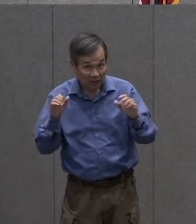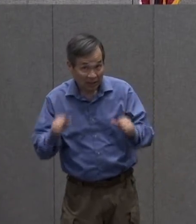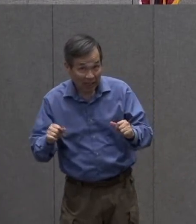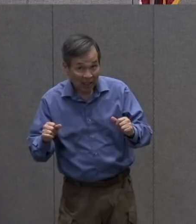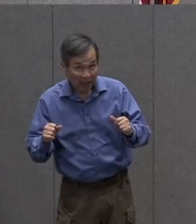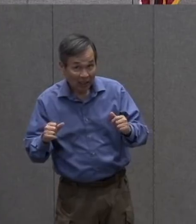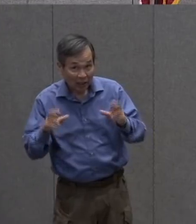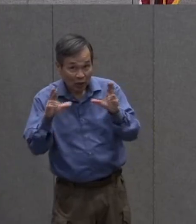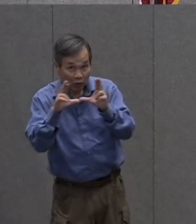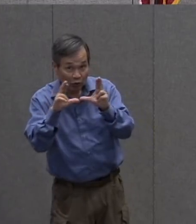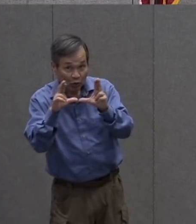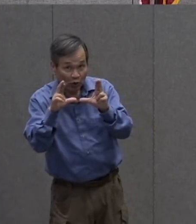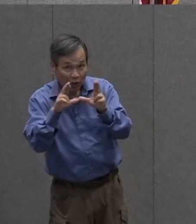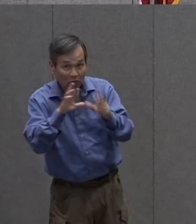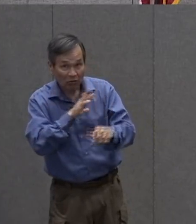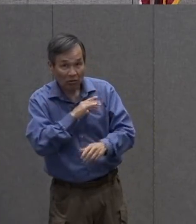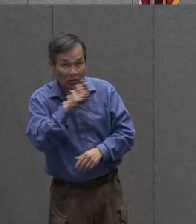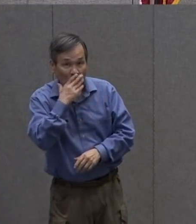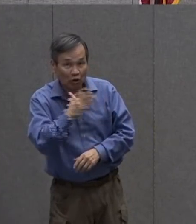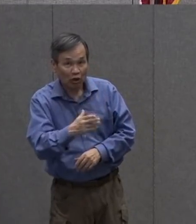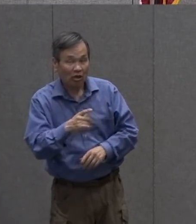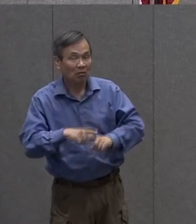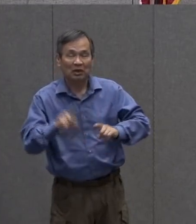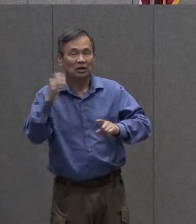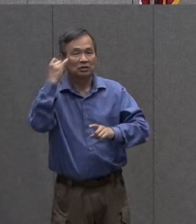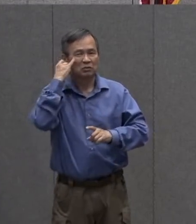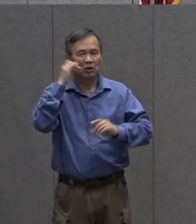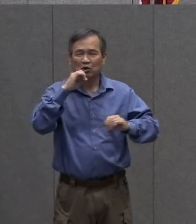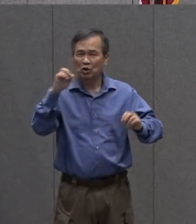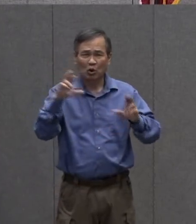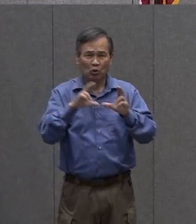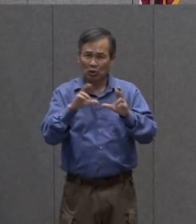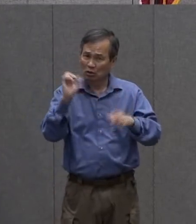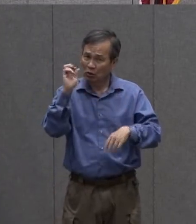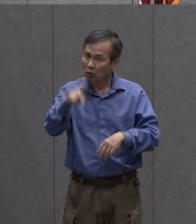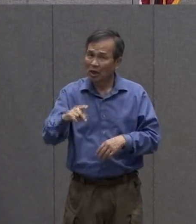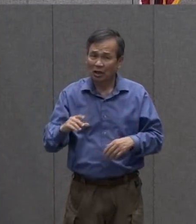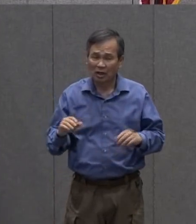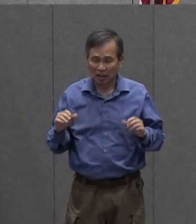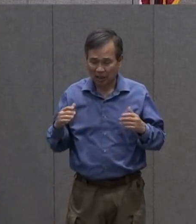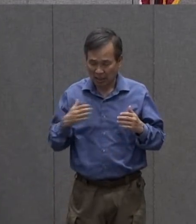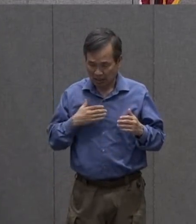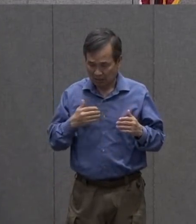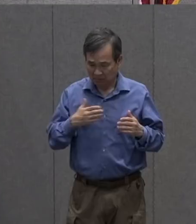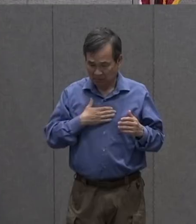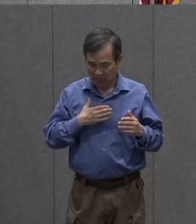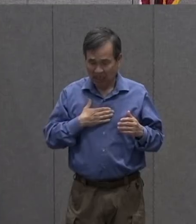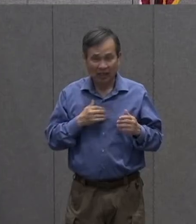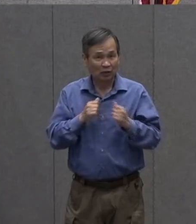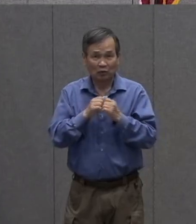you'll definitely want, but if you do not have access to a ruler that's okay. I made mine at home without a ruler.